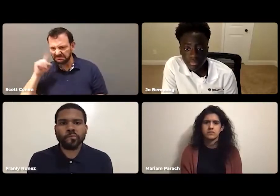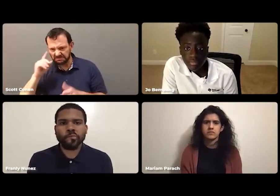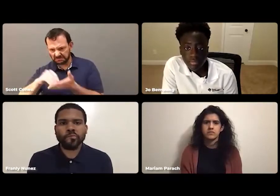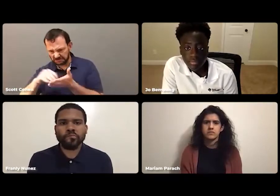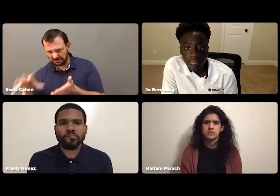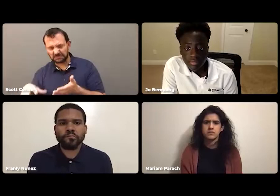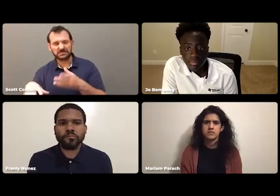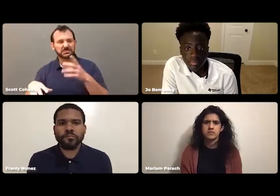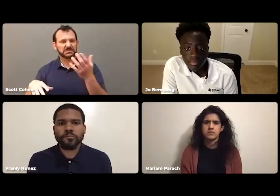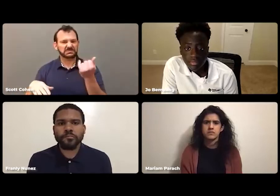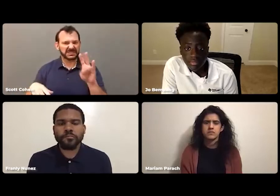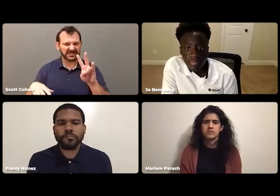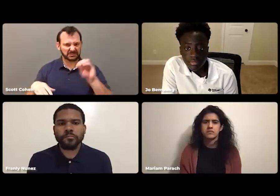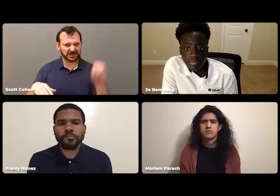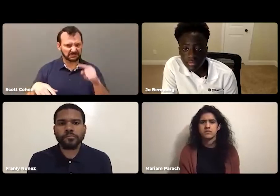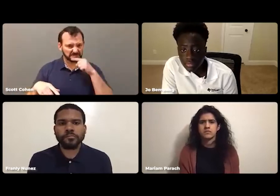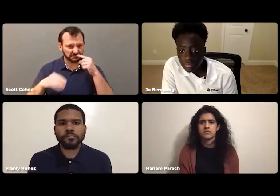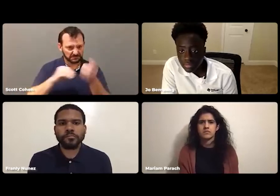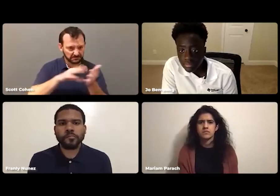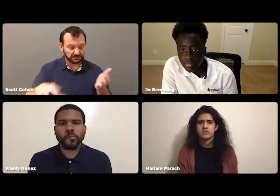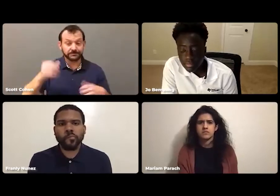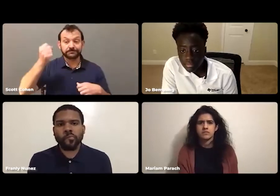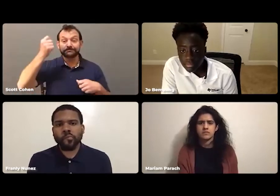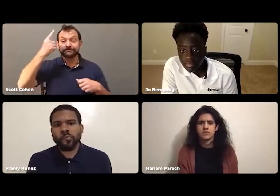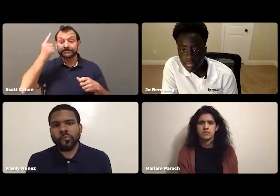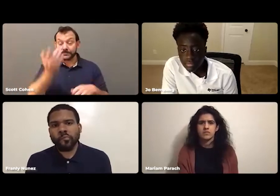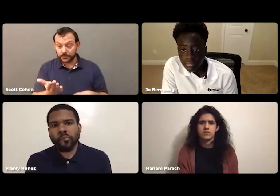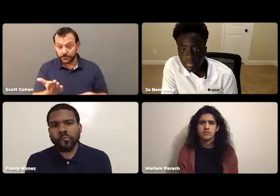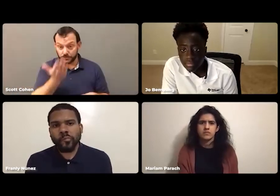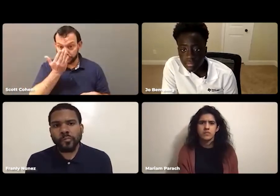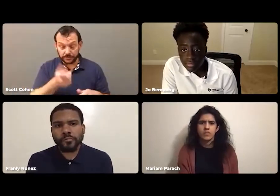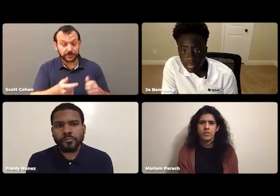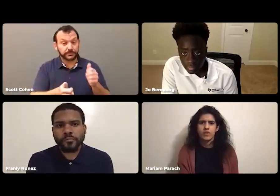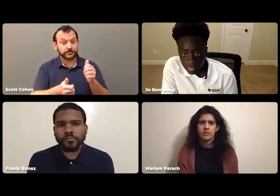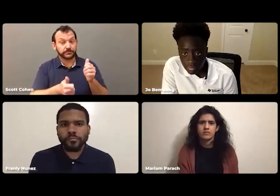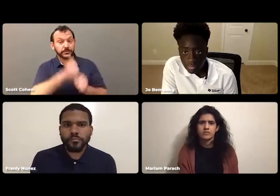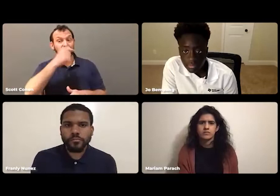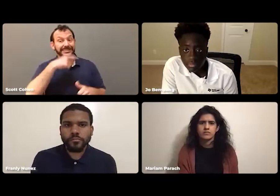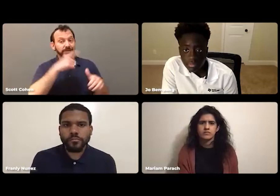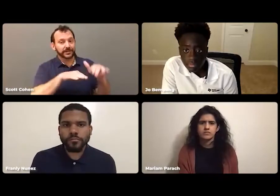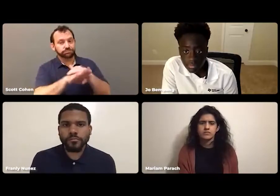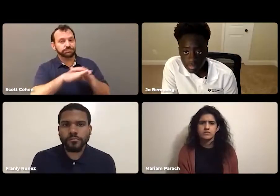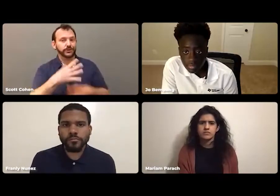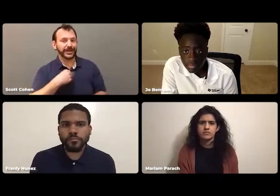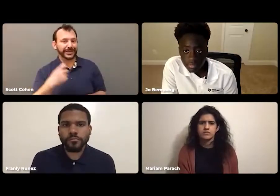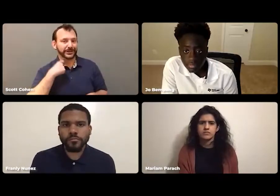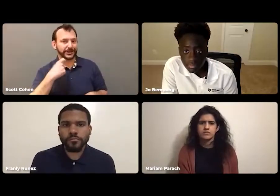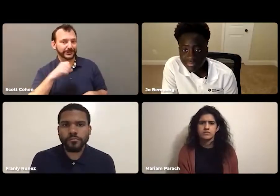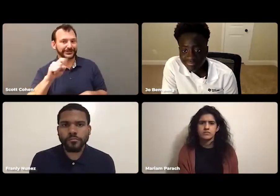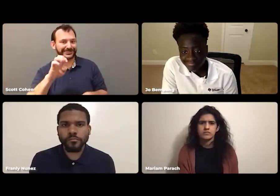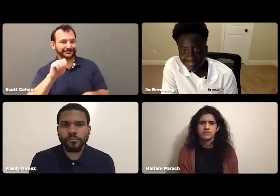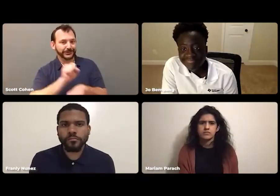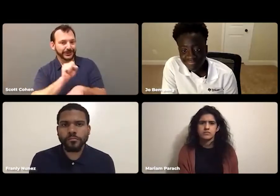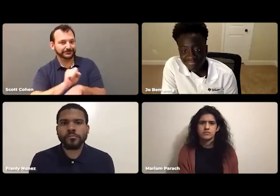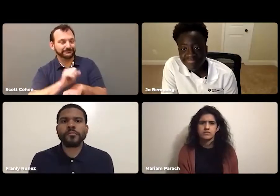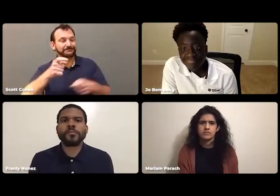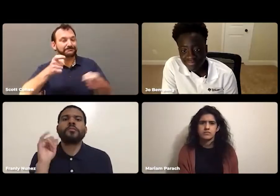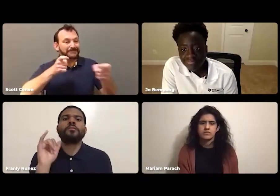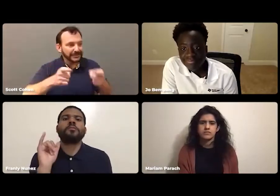Deaf is at 17% [I believe was the % used] and hearing is in the 50%.